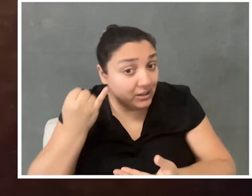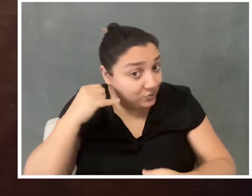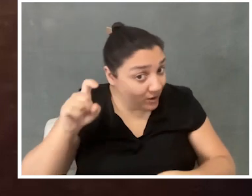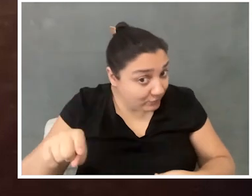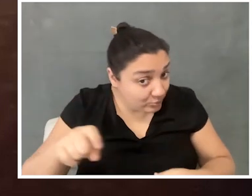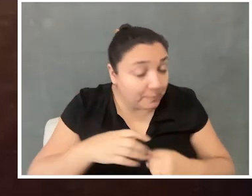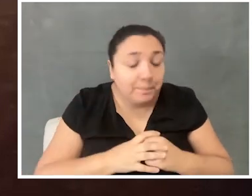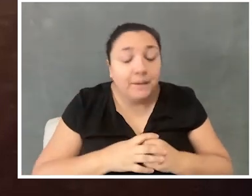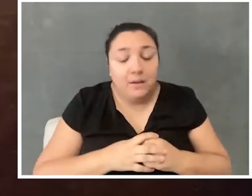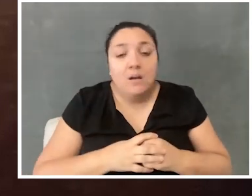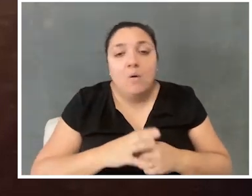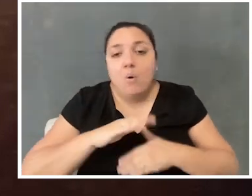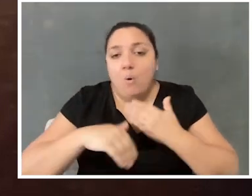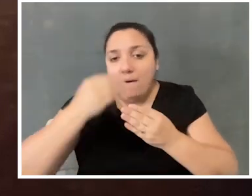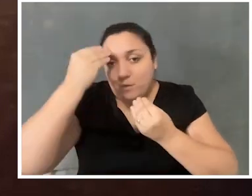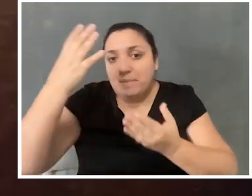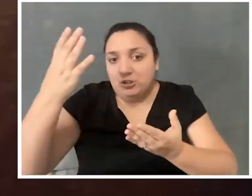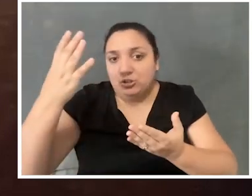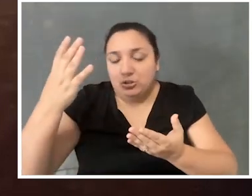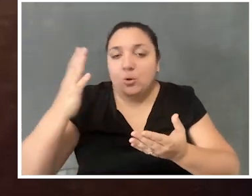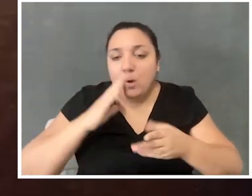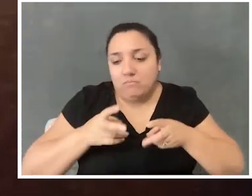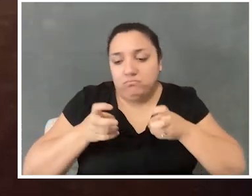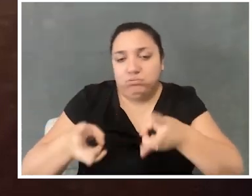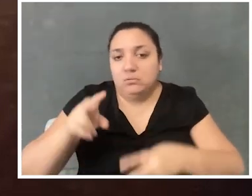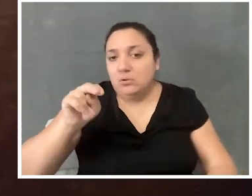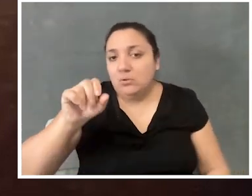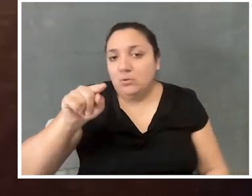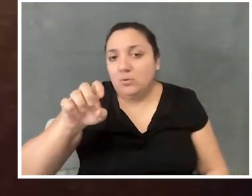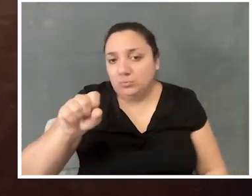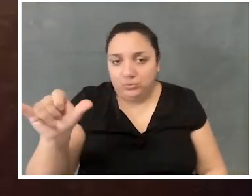And we will drop those resources in the notes as well.